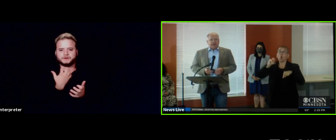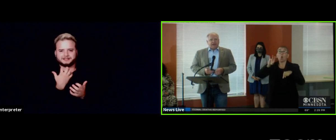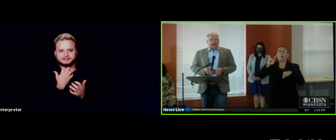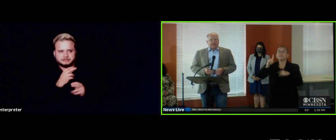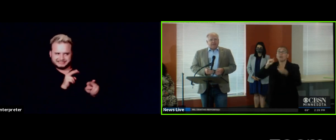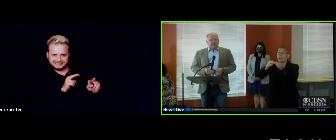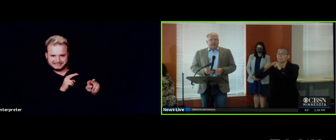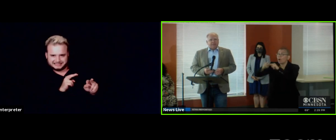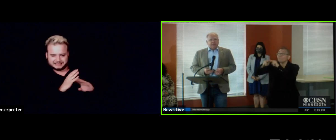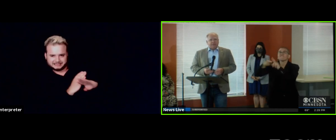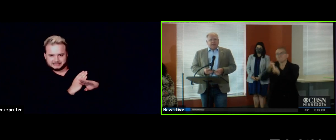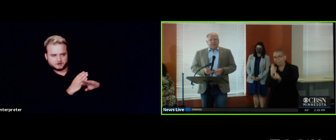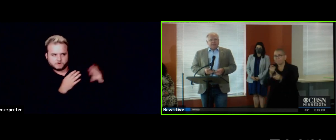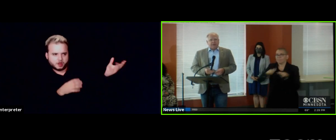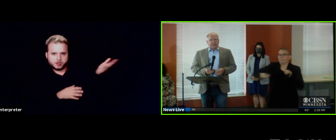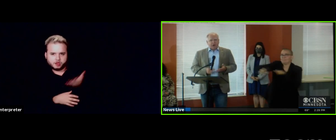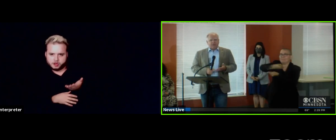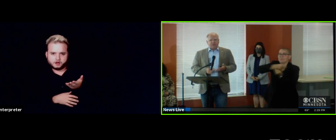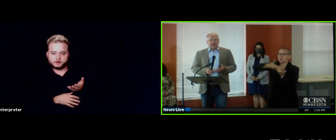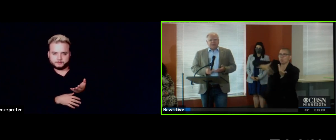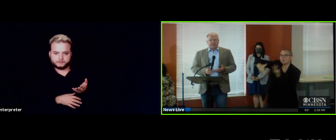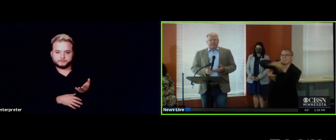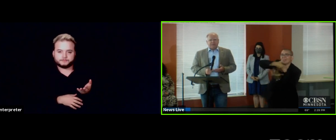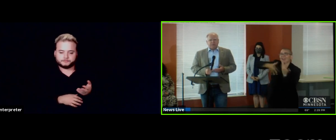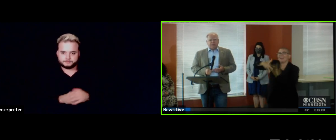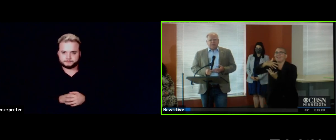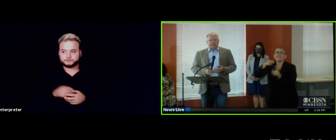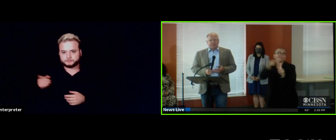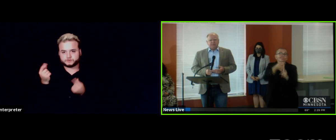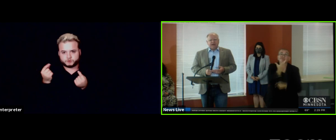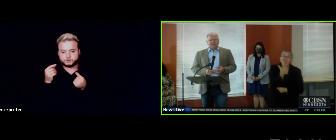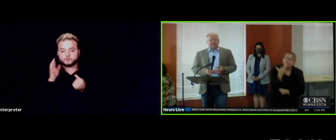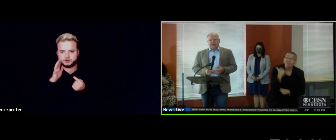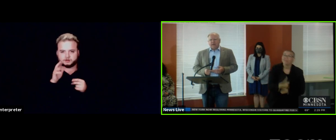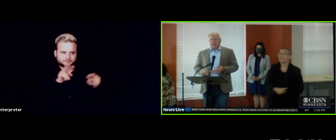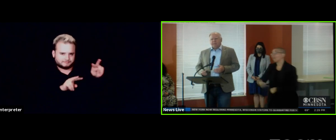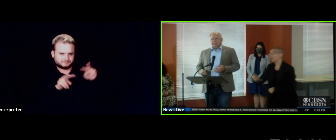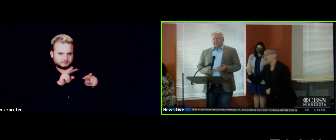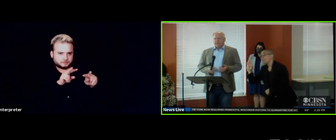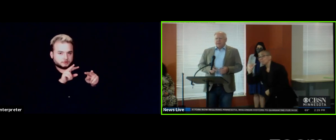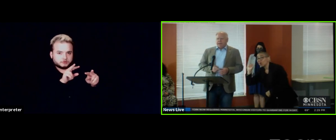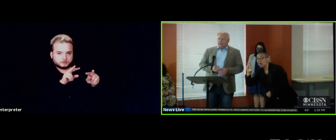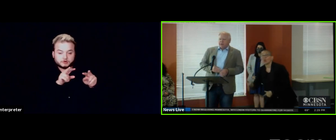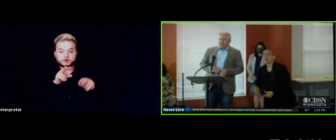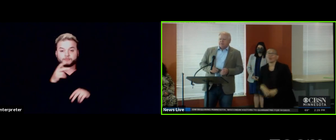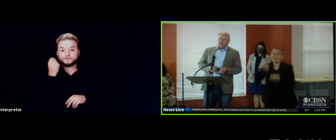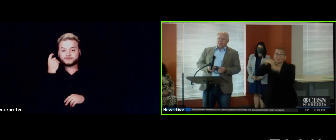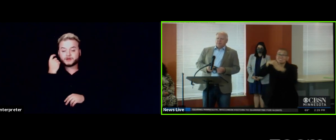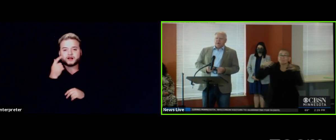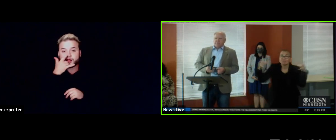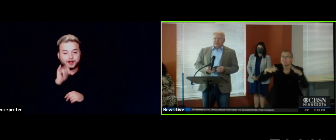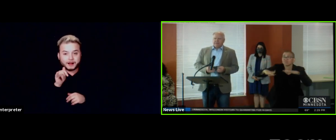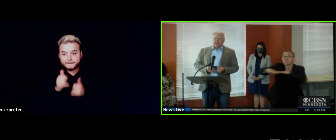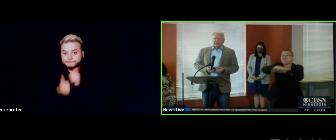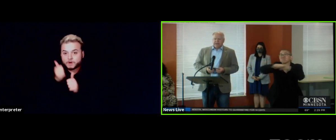down because a lot of it appears to be coming from bars, establishments, indoor facilities. We've not seen a lot where people have come in that way. As far as the broader mass mandate,